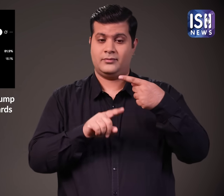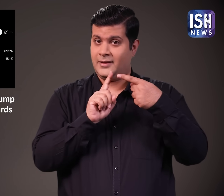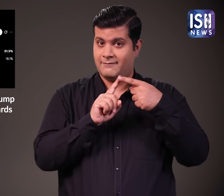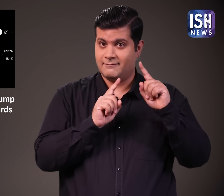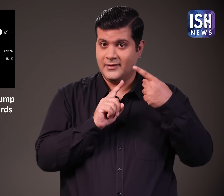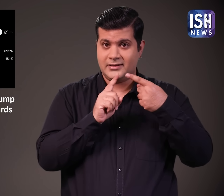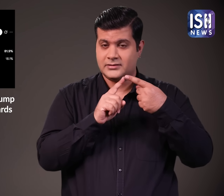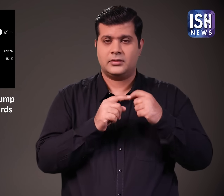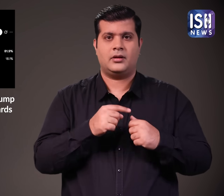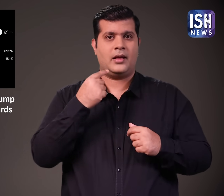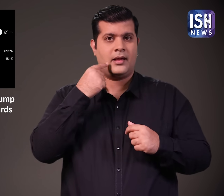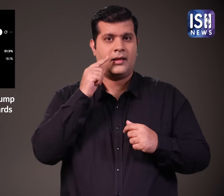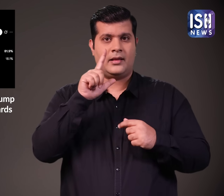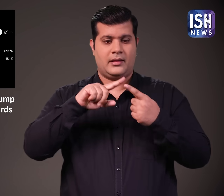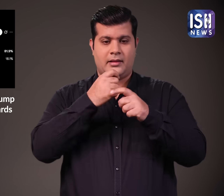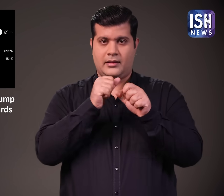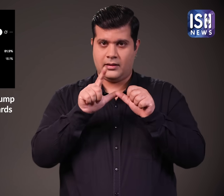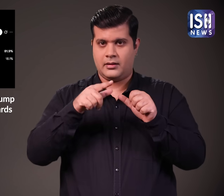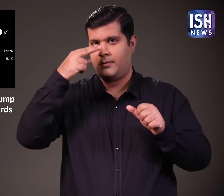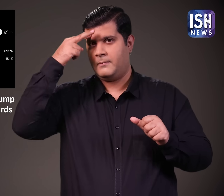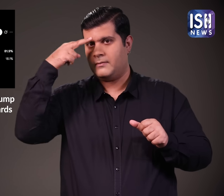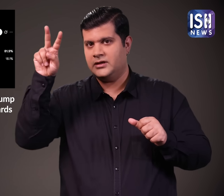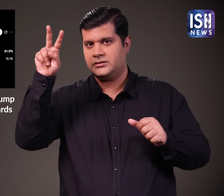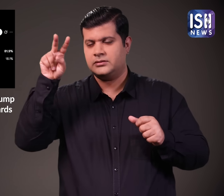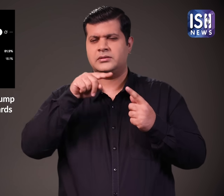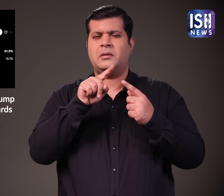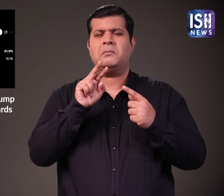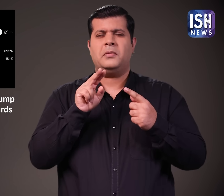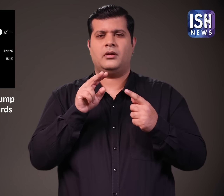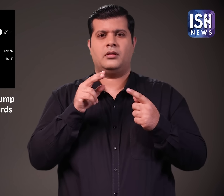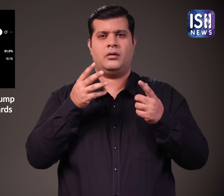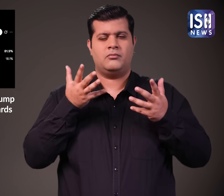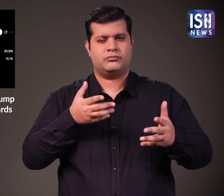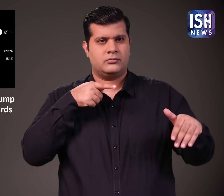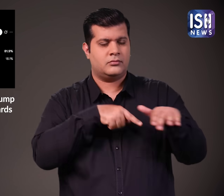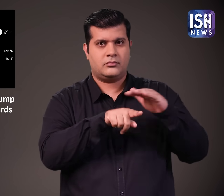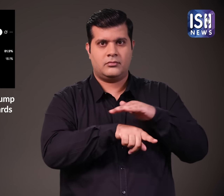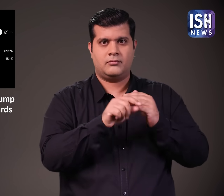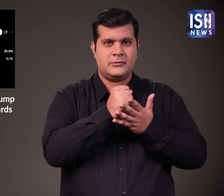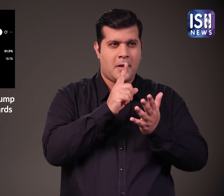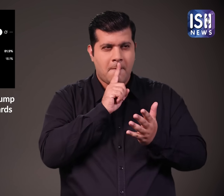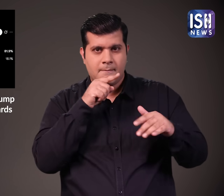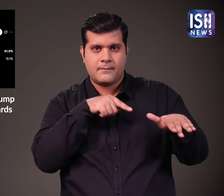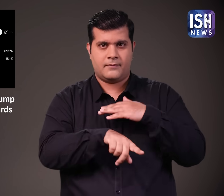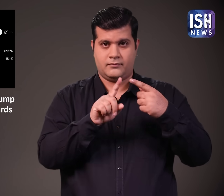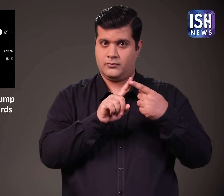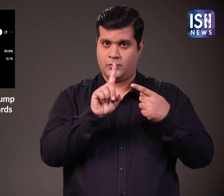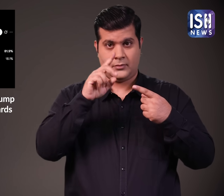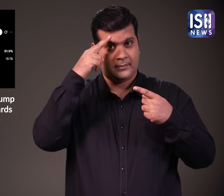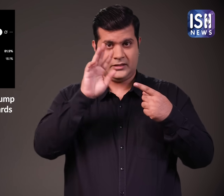1. Illegal Mexicans - Mexican people who have illegally entered.